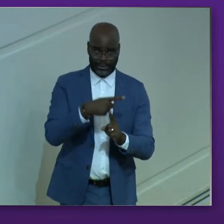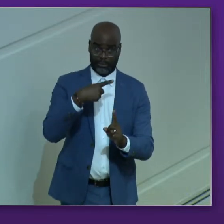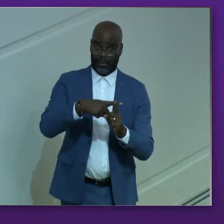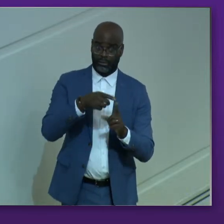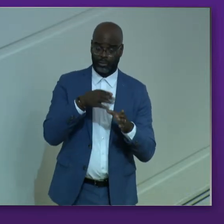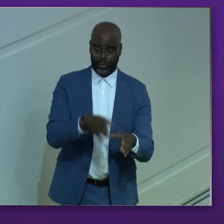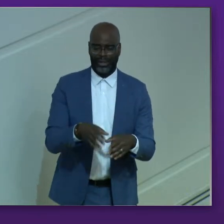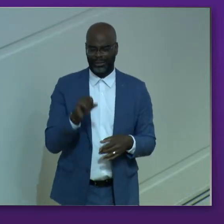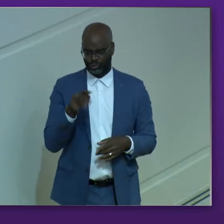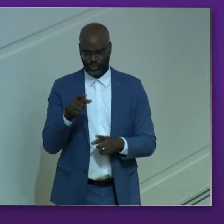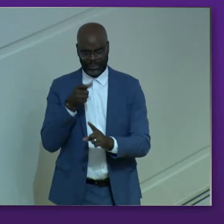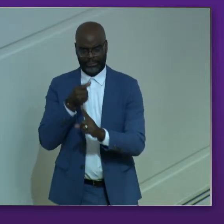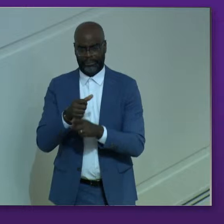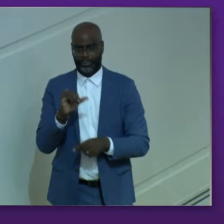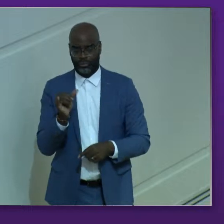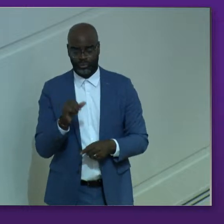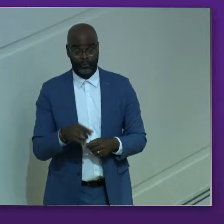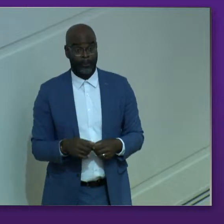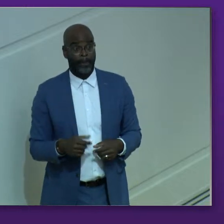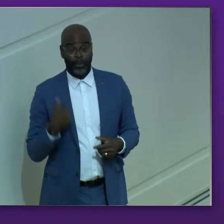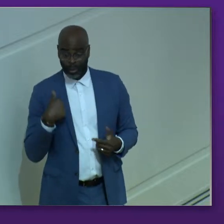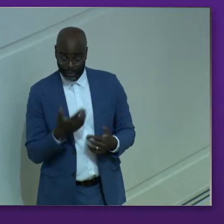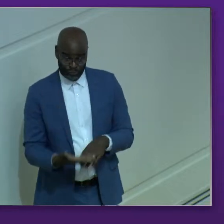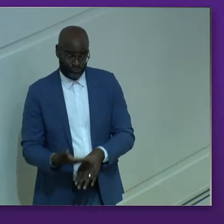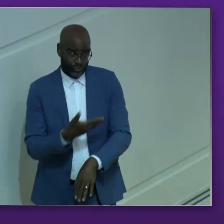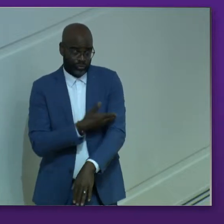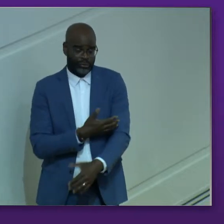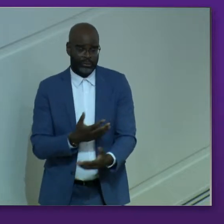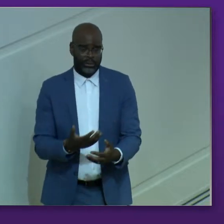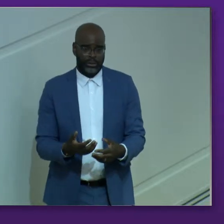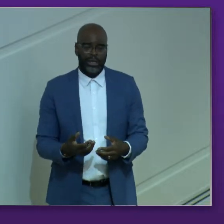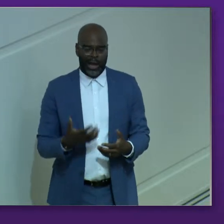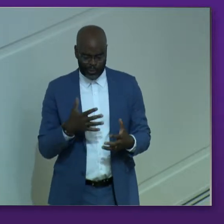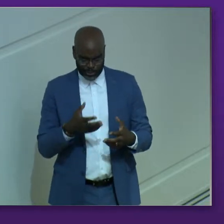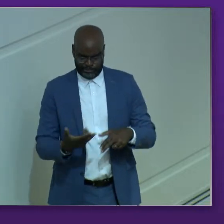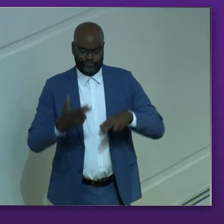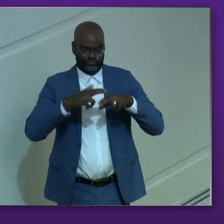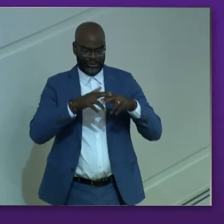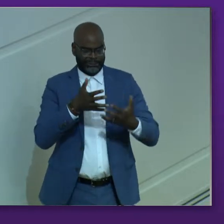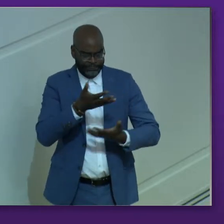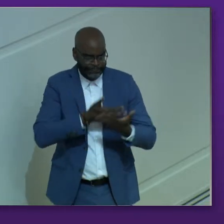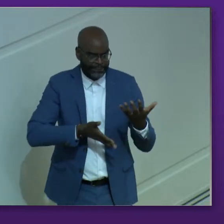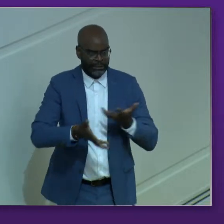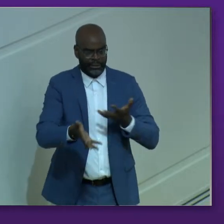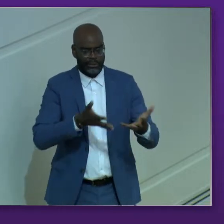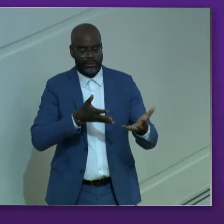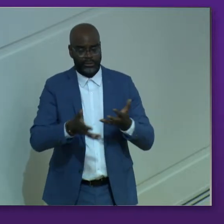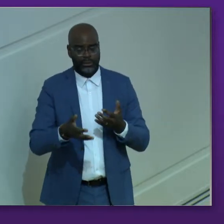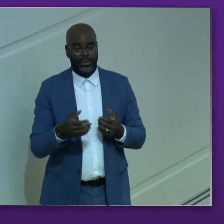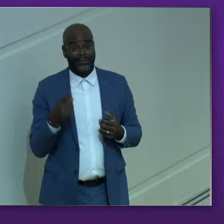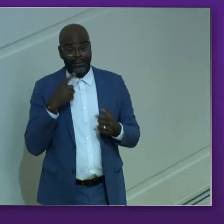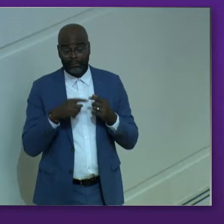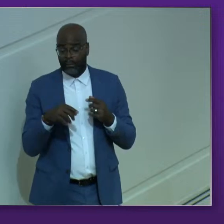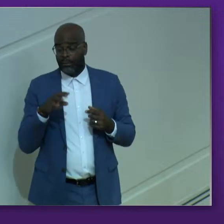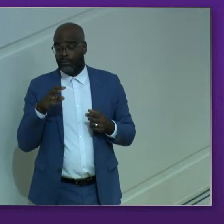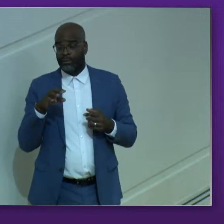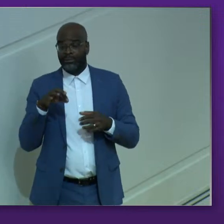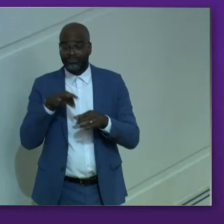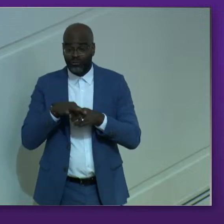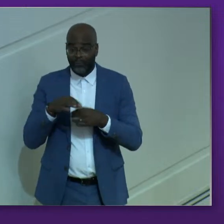ARE TRULY EXPENSES OF A SOCIAL AND IMMUNITY IMPACT. AS WE